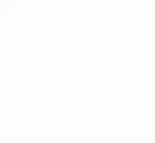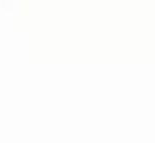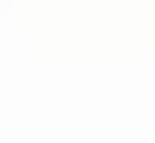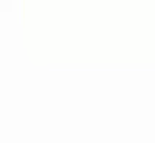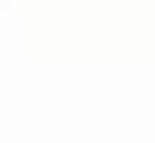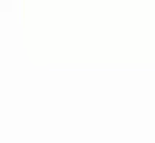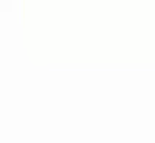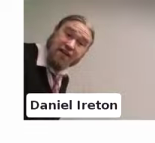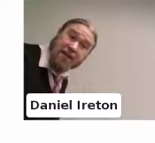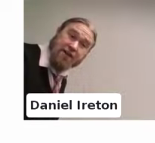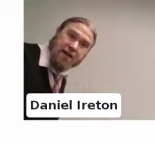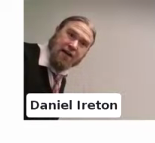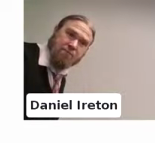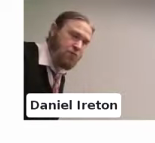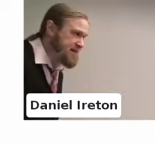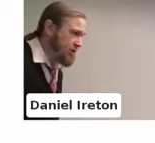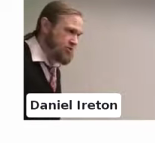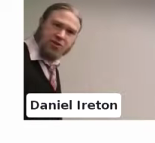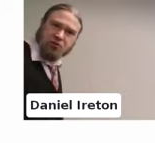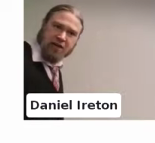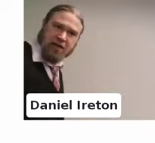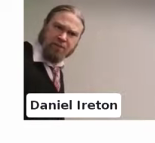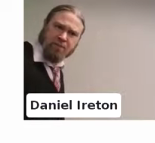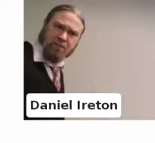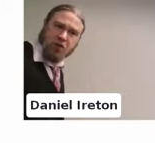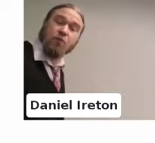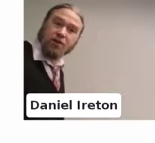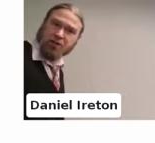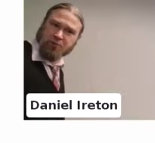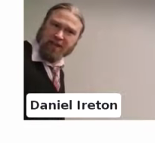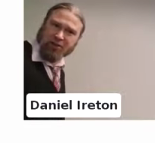I don't know if you can see in the chat the emails I put emails of two presenters. So if you have additional ideas you can reach out to them.